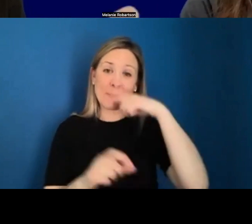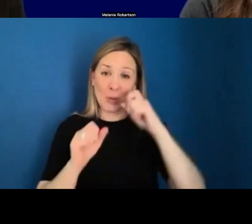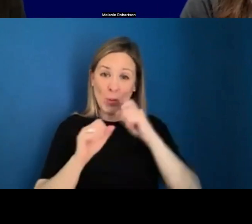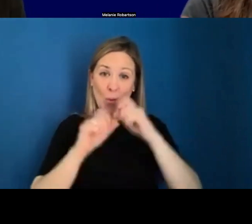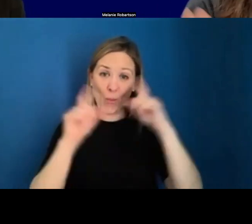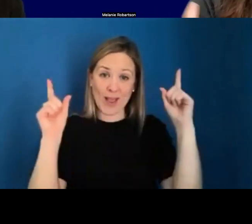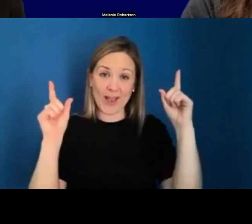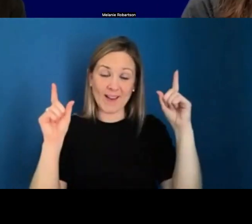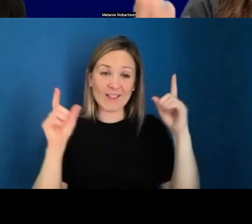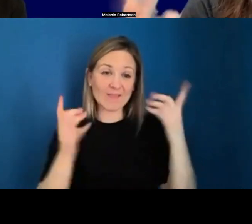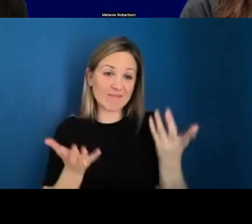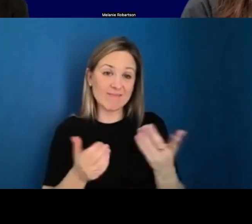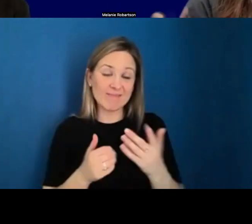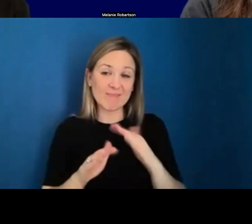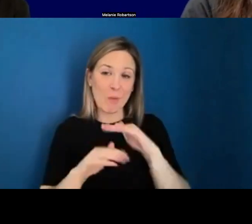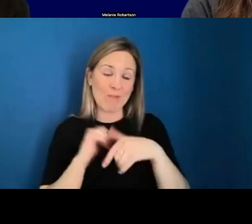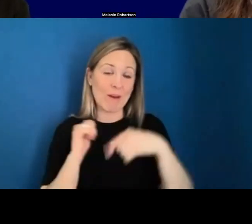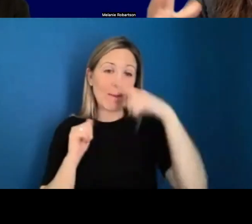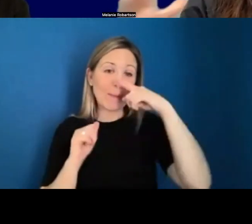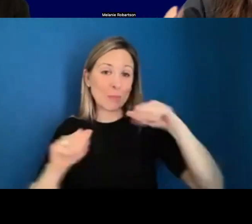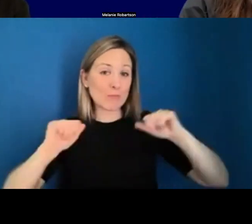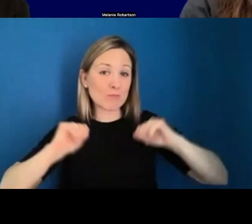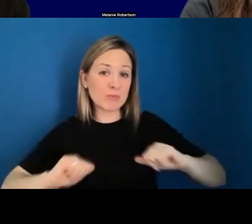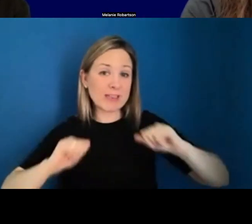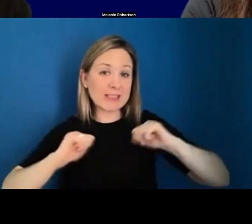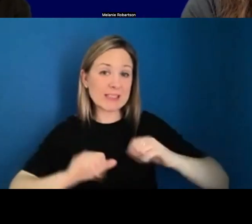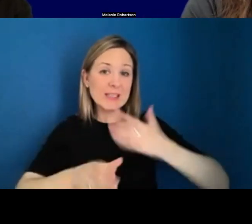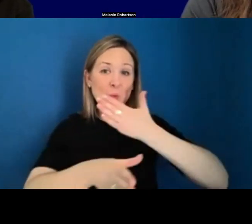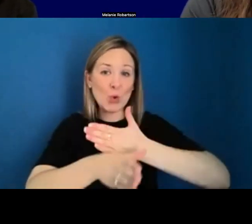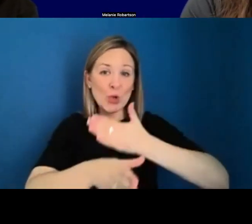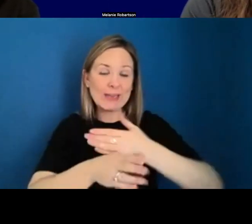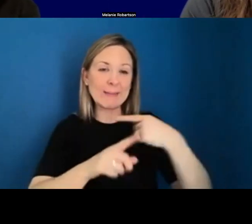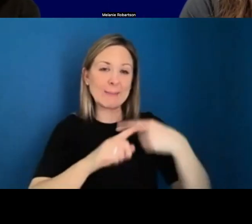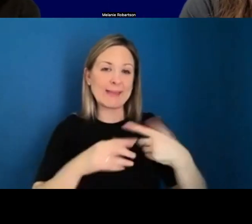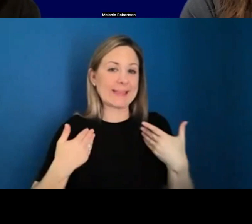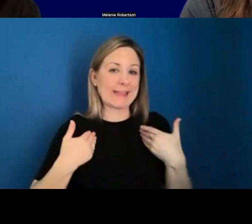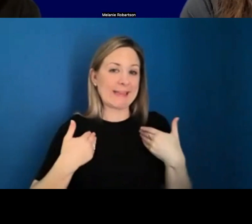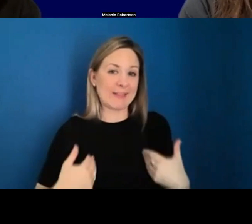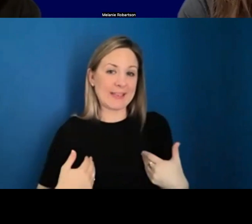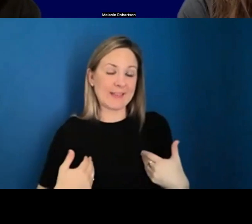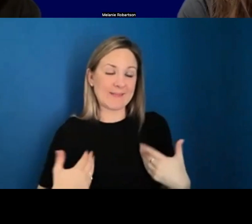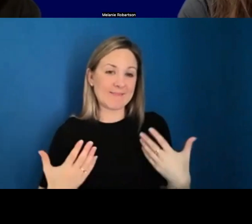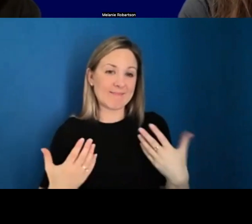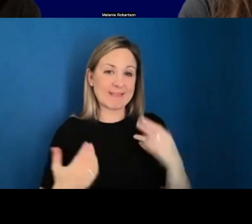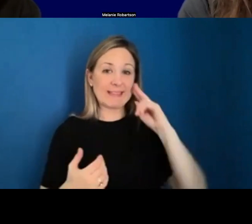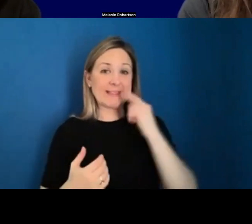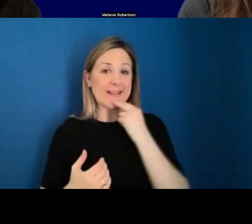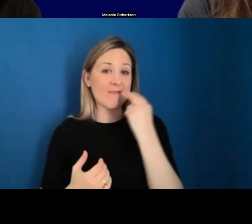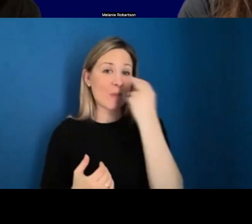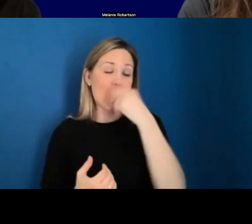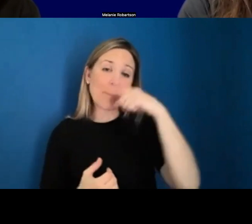of the people who are practising, working and living deafblindness,